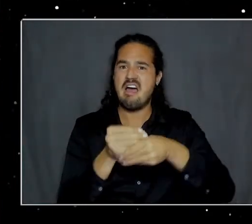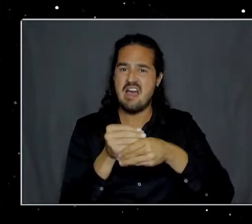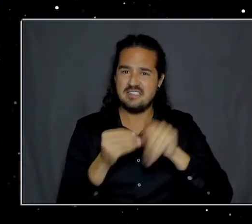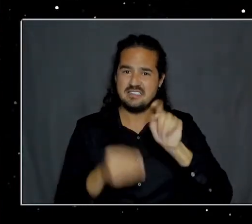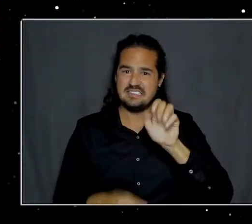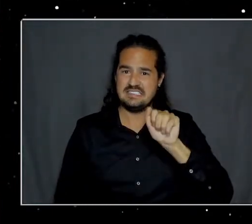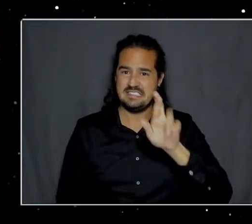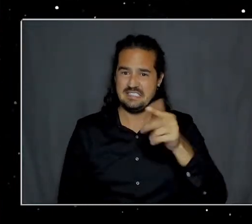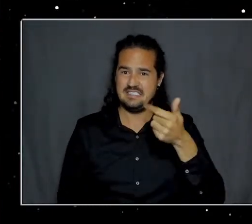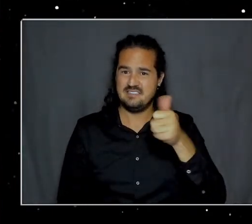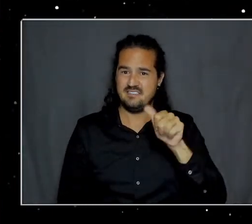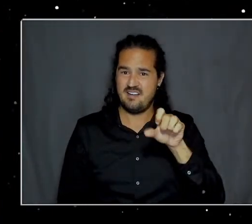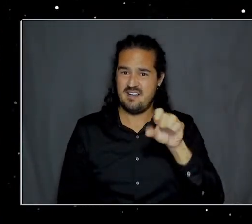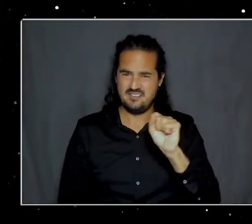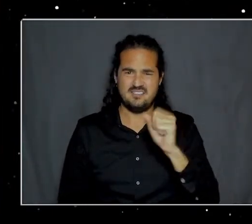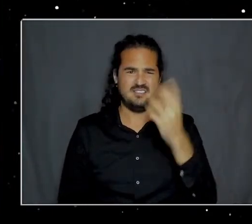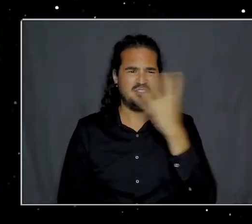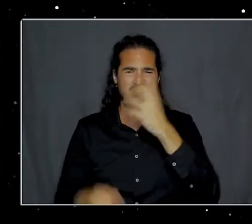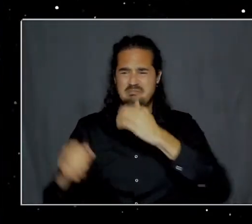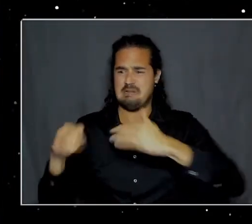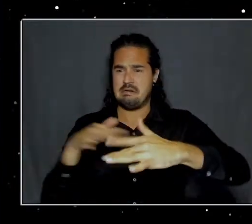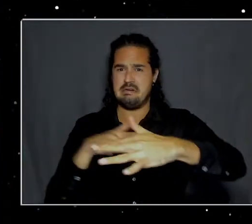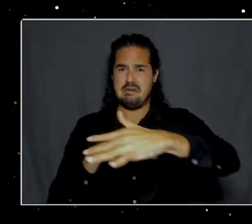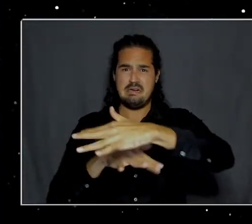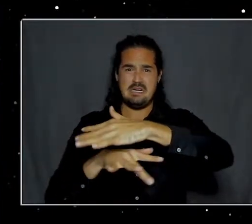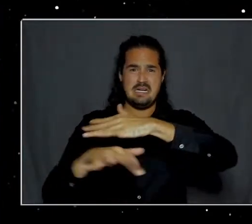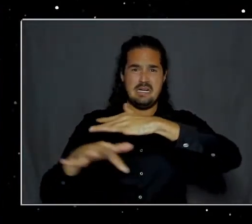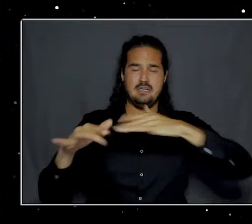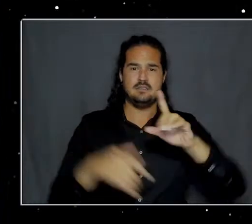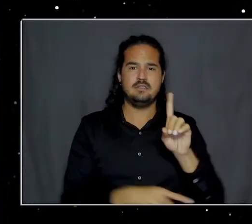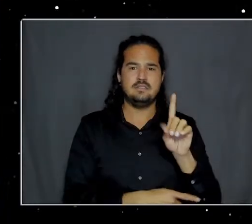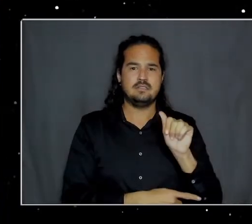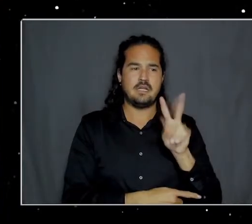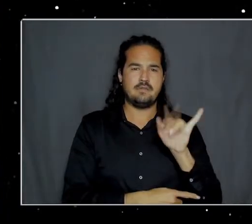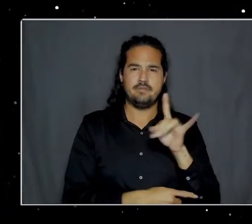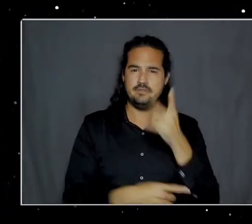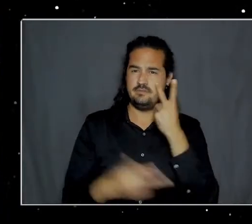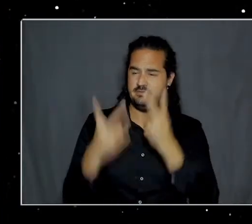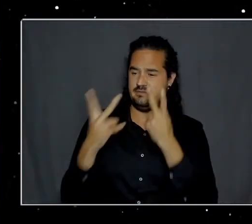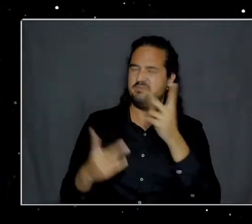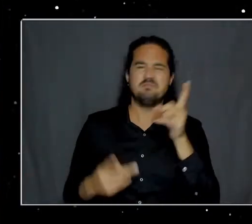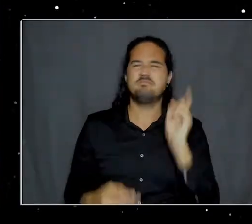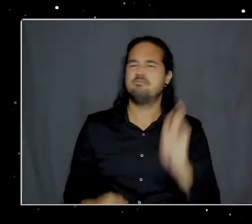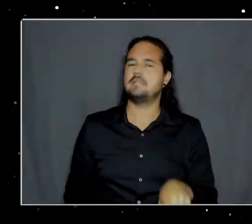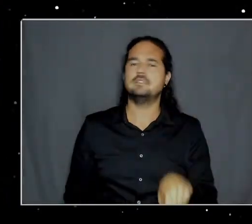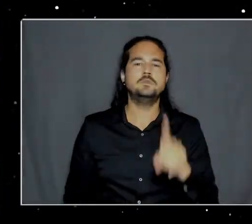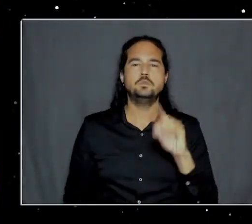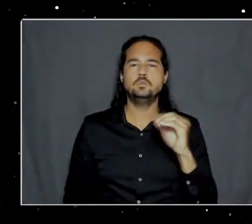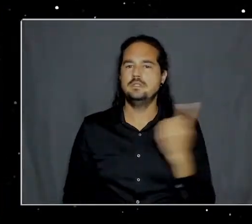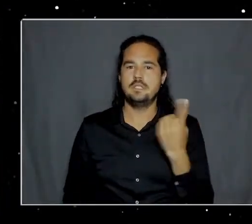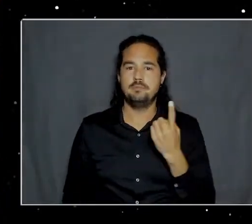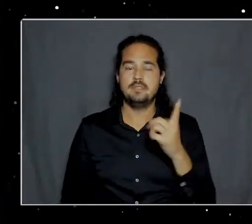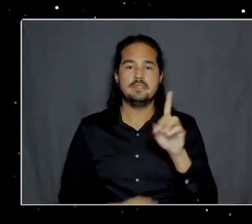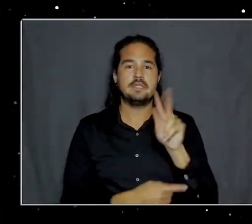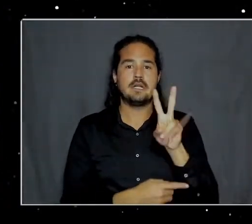EVENTUALLY WITH TEAR GAS. AND IT WAS IN THAT ATMOSPHERE THAT DAVID REALIZED SOMETHING